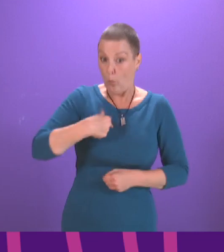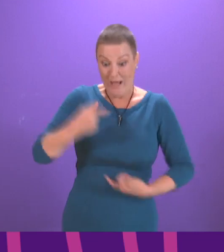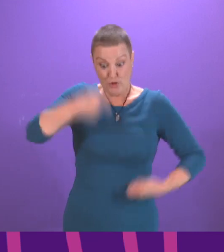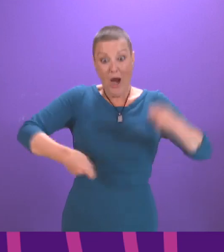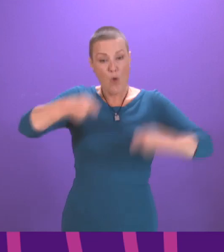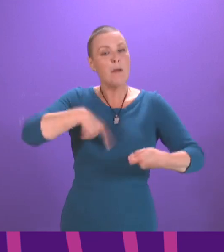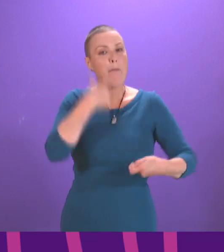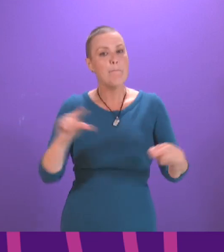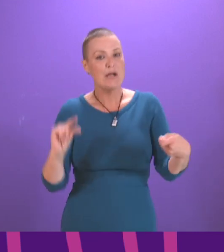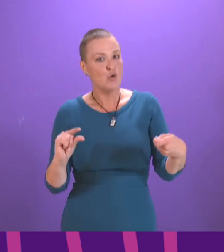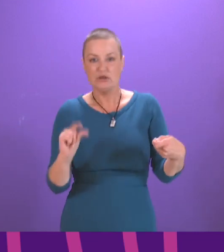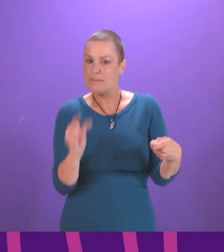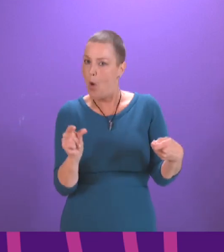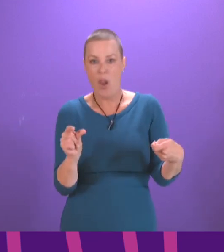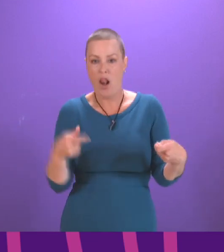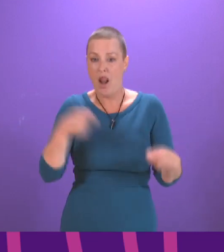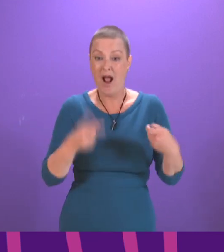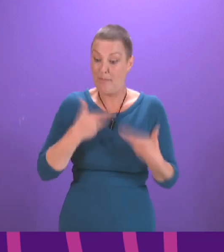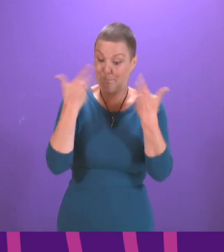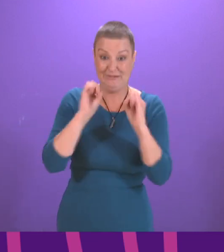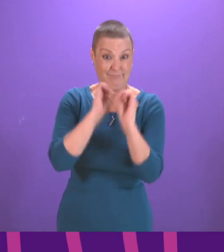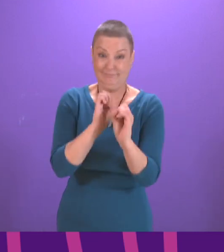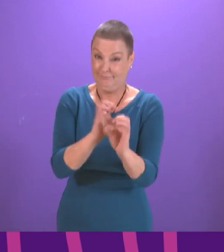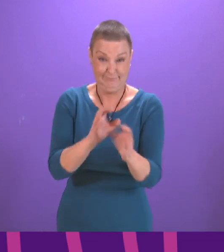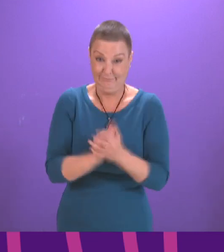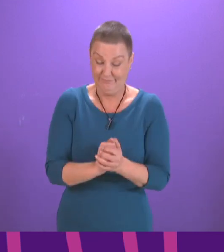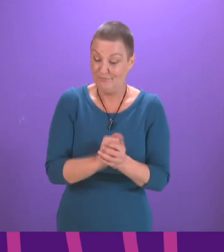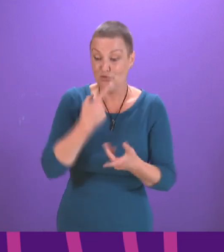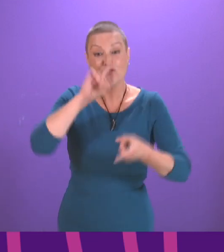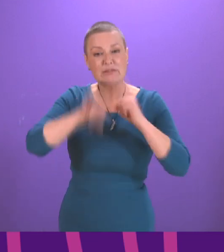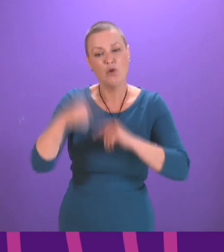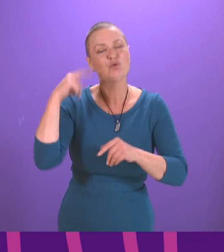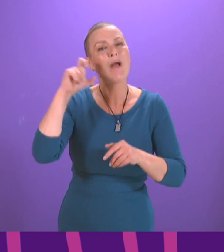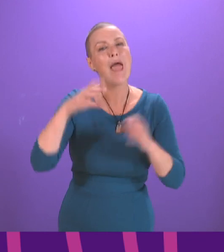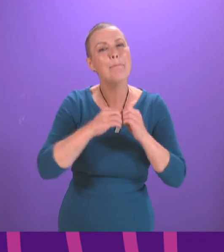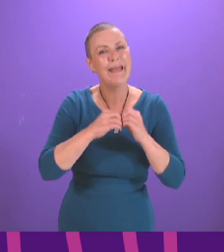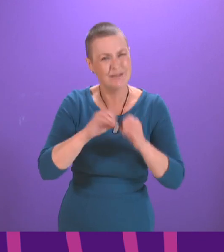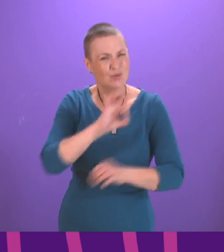in BiFab—I set out the shareholding position in my response to Claire Baker’s question—and